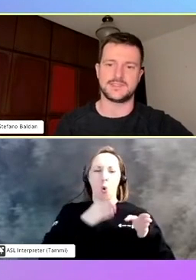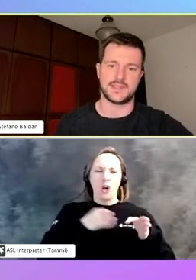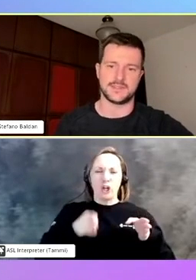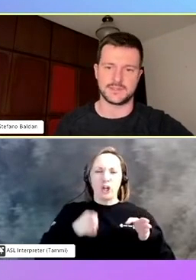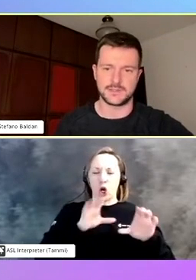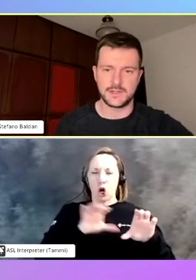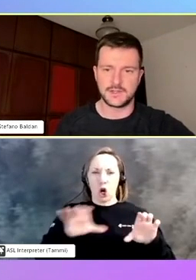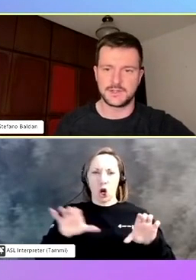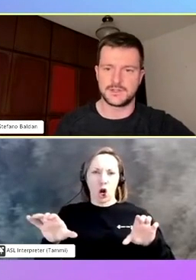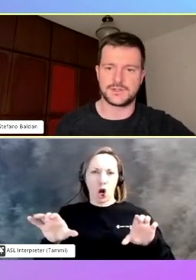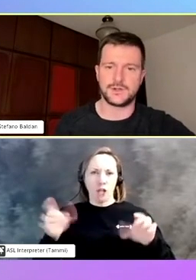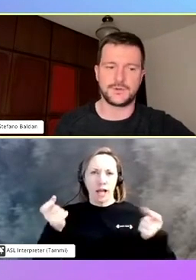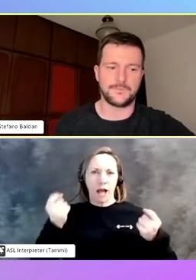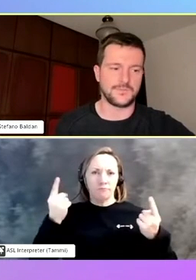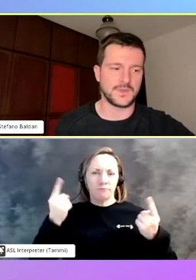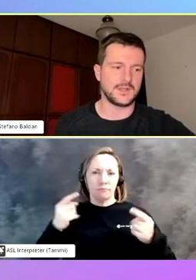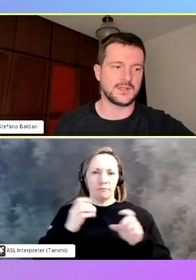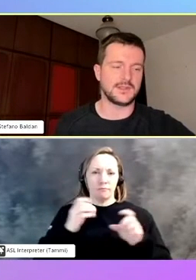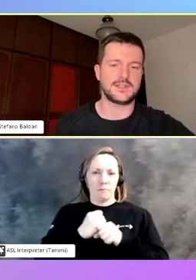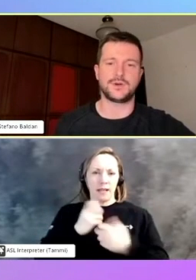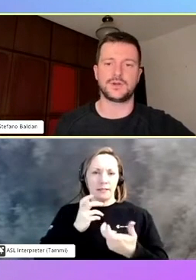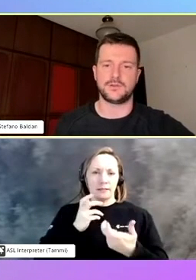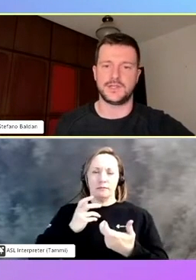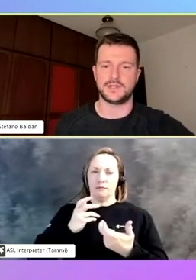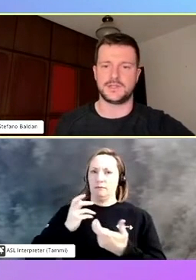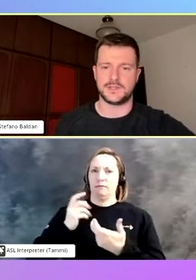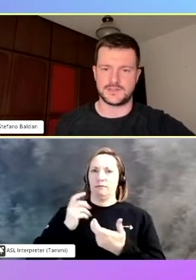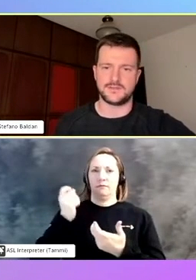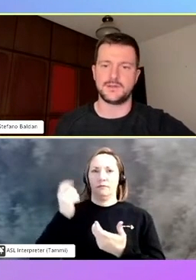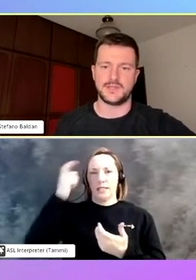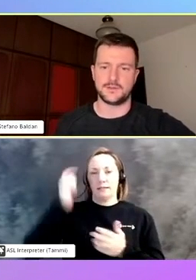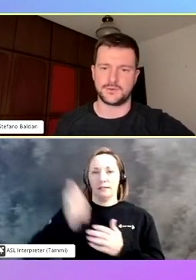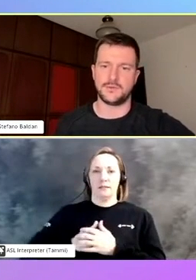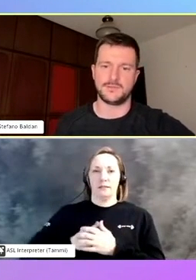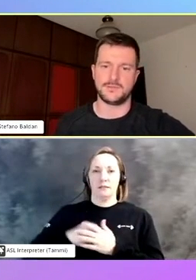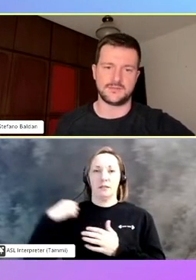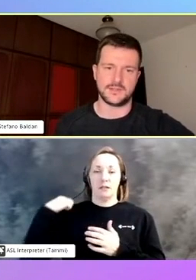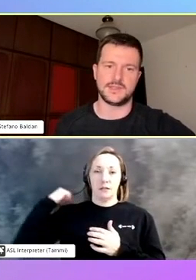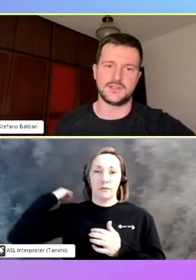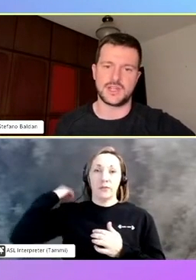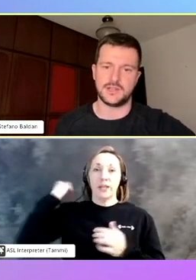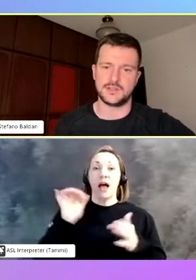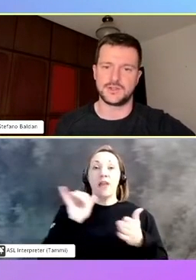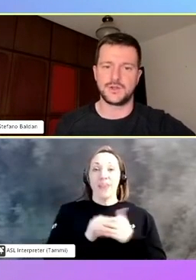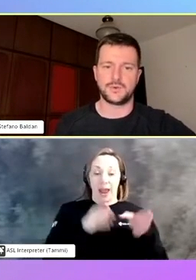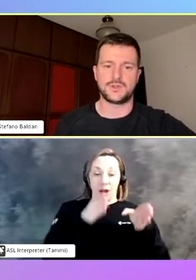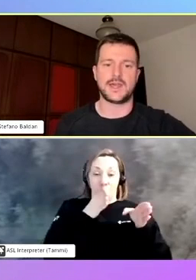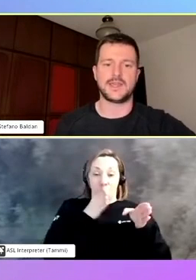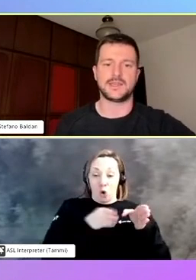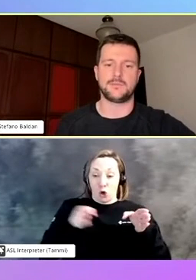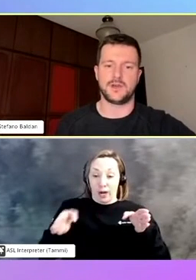for such a project such as miro? the first step is to lay the foundations.